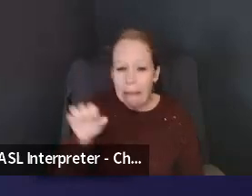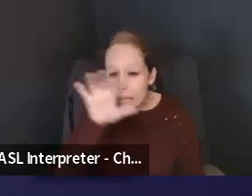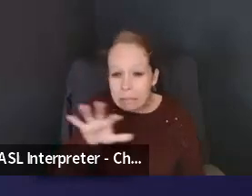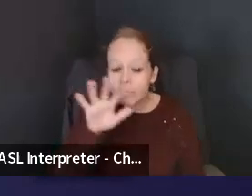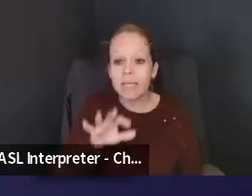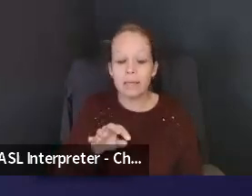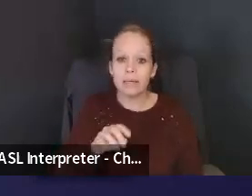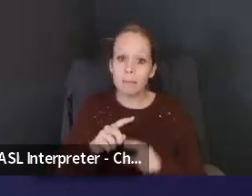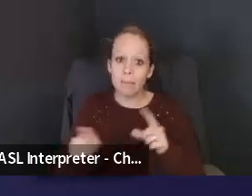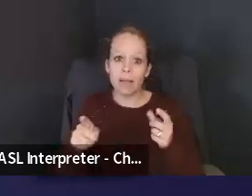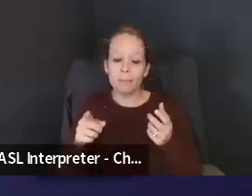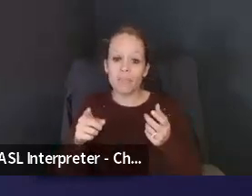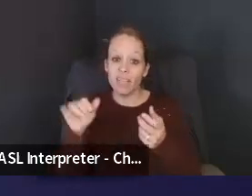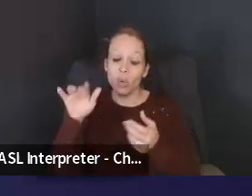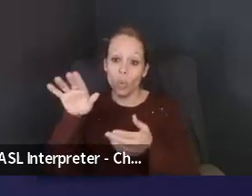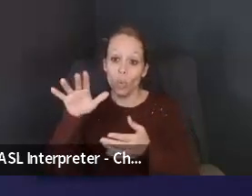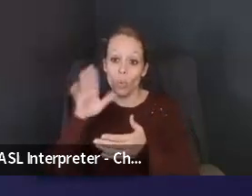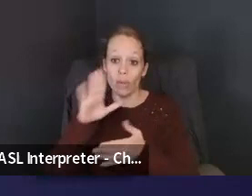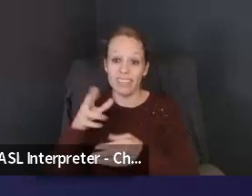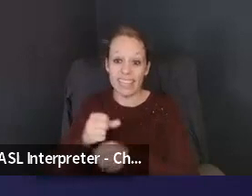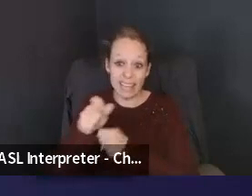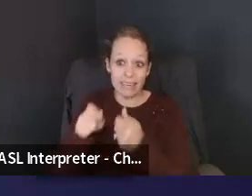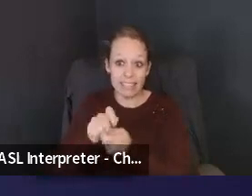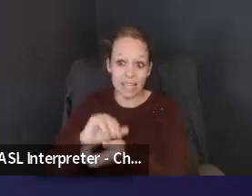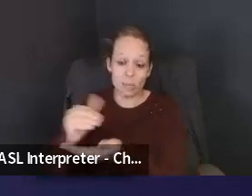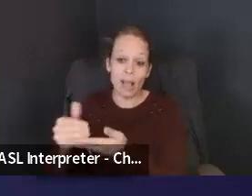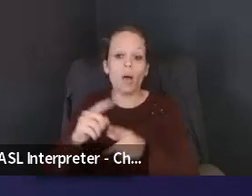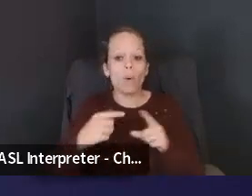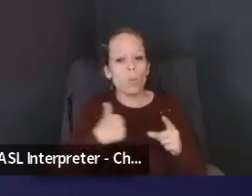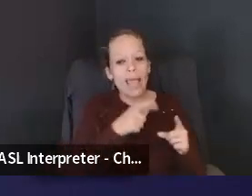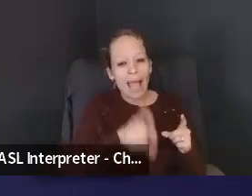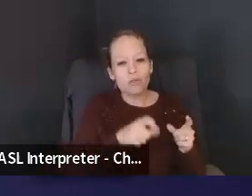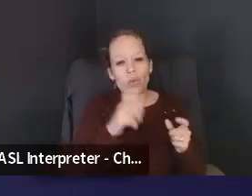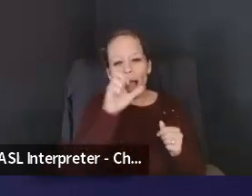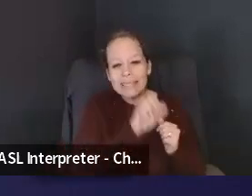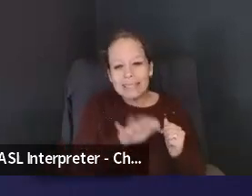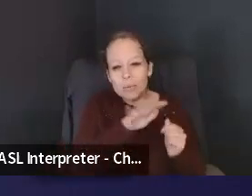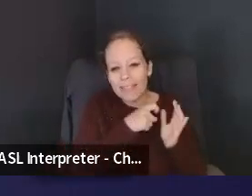going to get. But, we are estimating those costs. And what you can do in the budget justification,